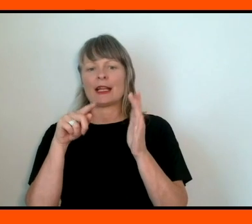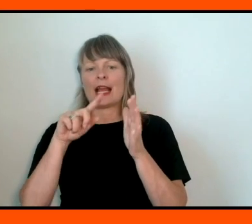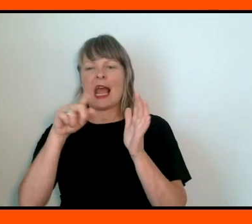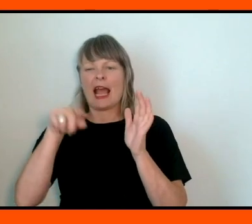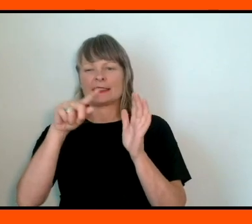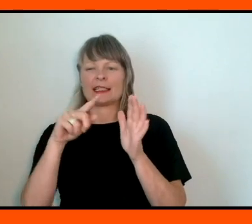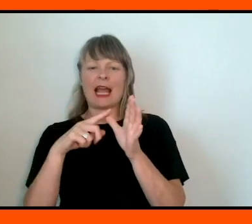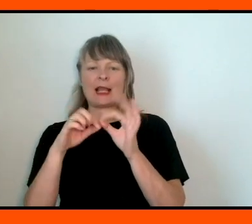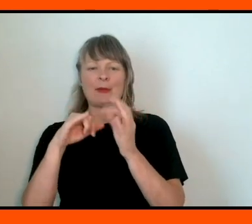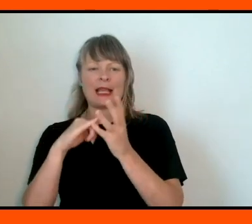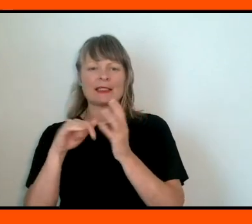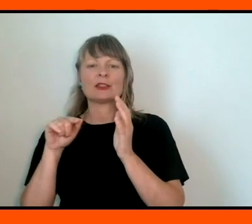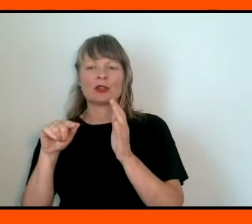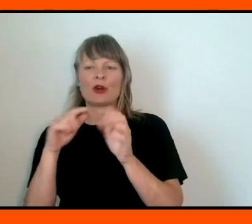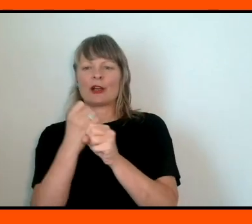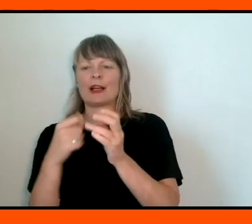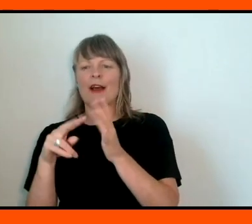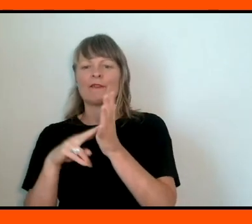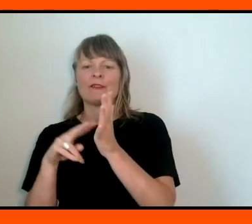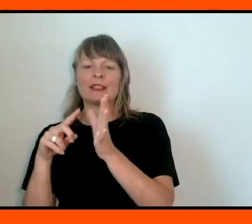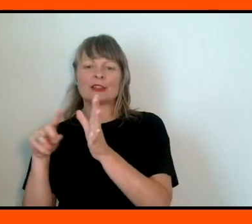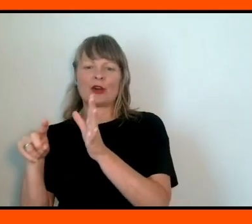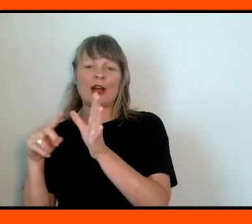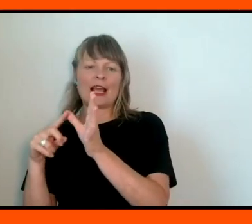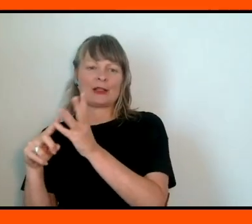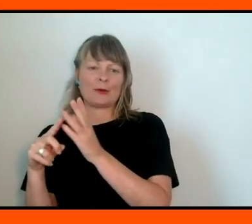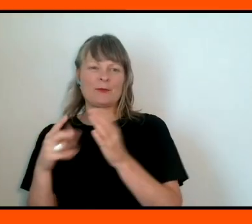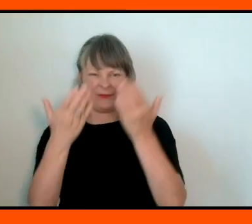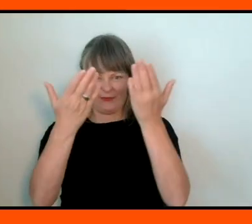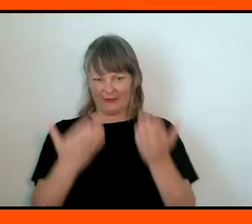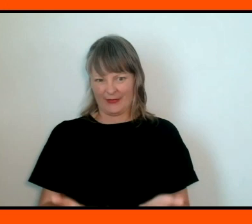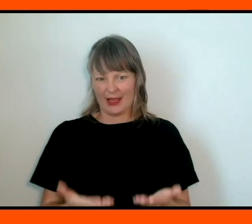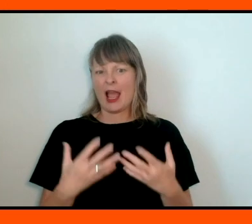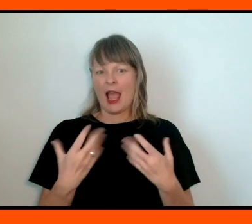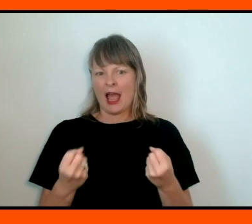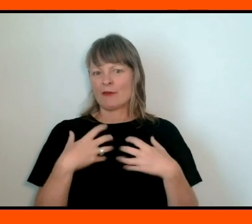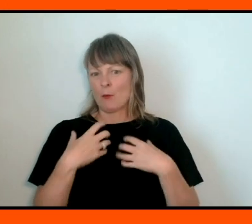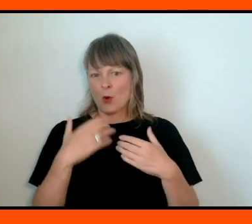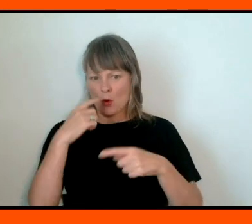For further information you can also go to our website and we’ve talked about that a lot today.